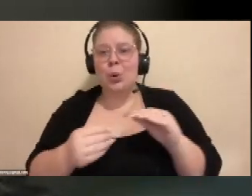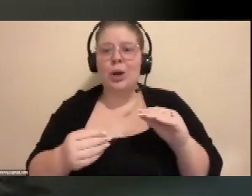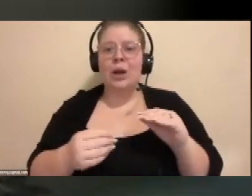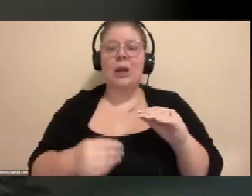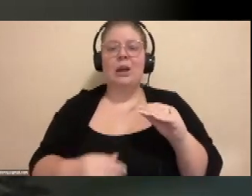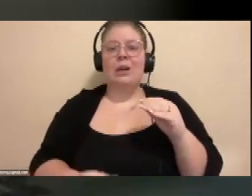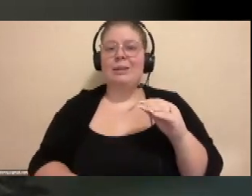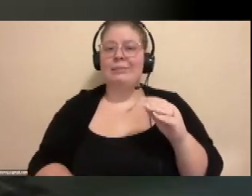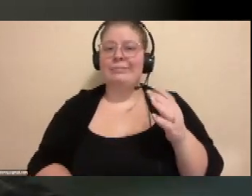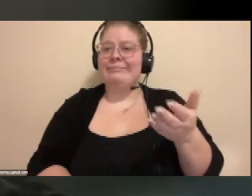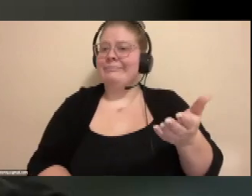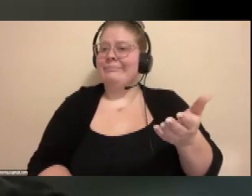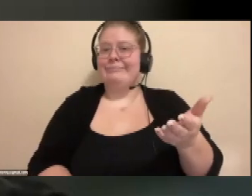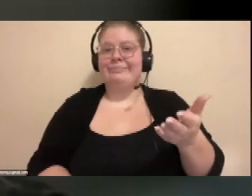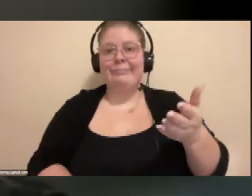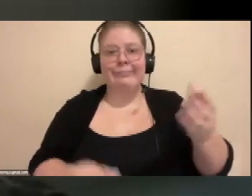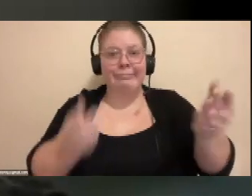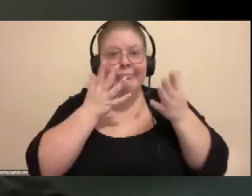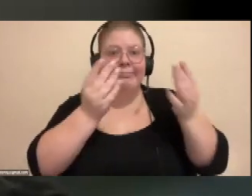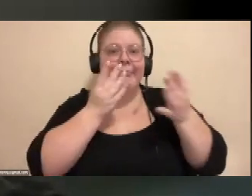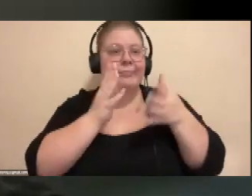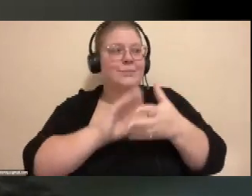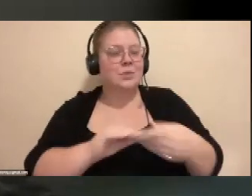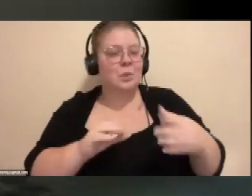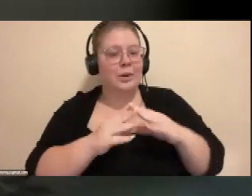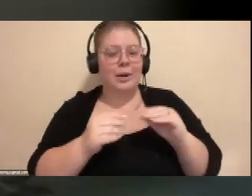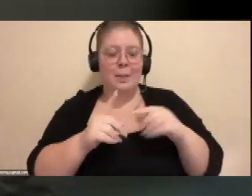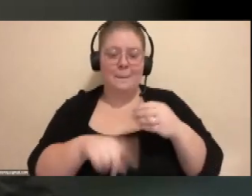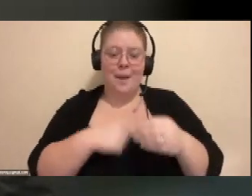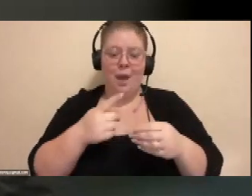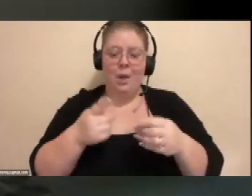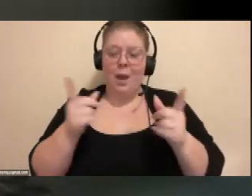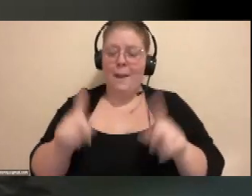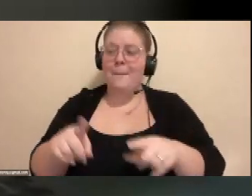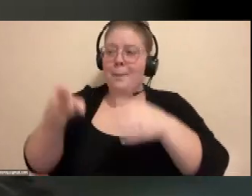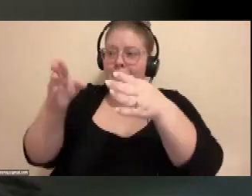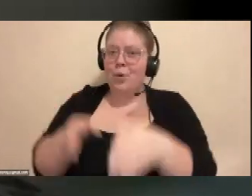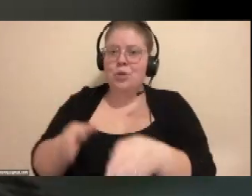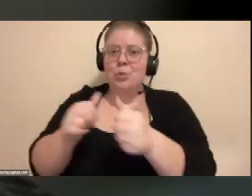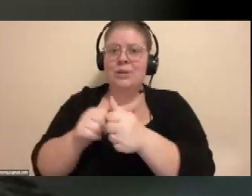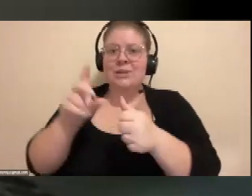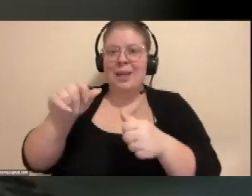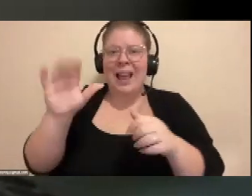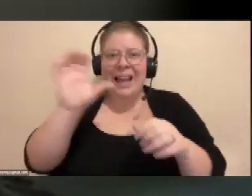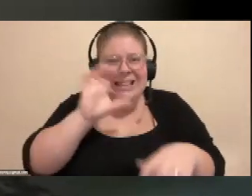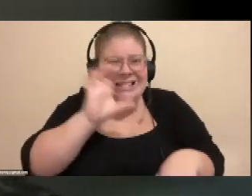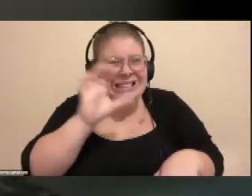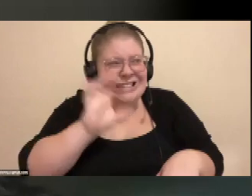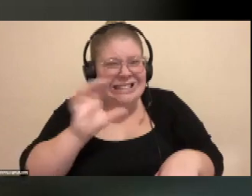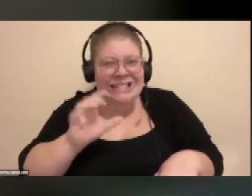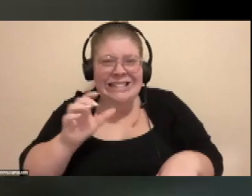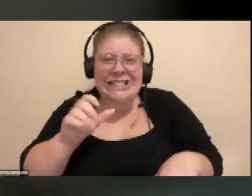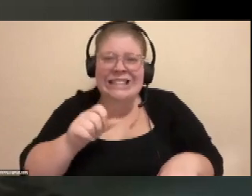somebody who has a disability and can't find staff. And then they can't work and